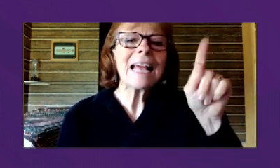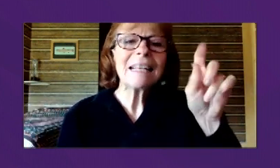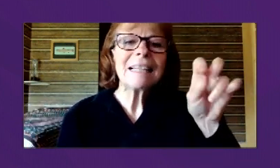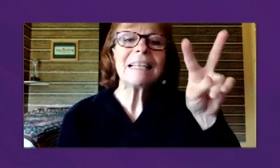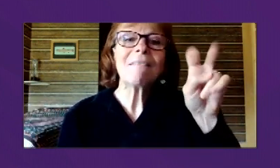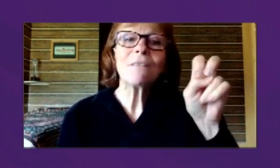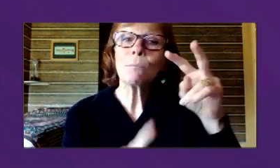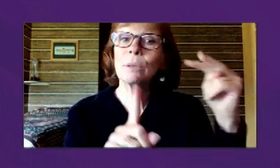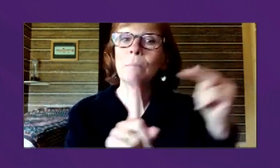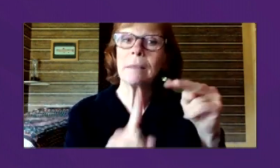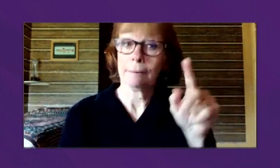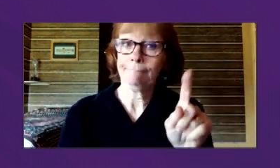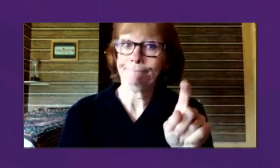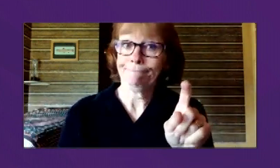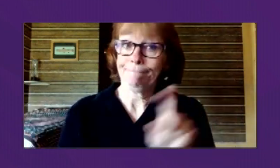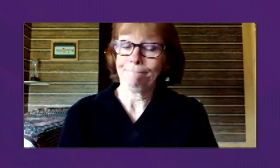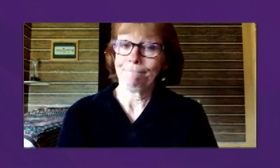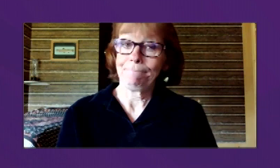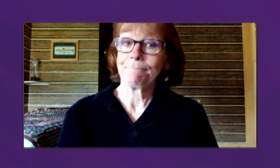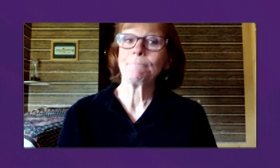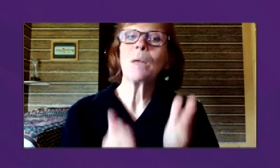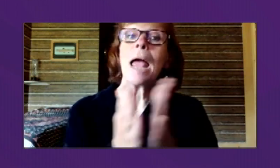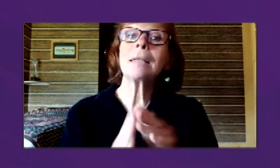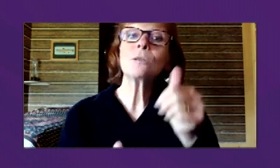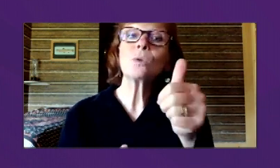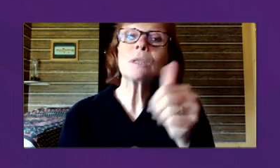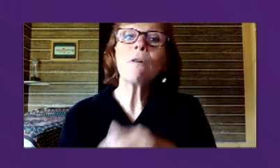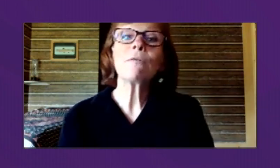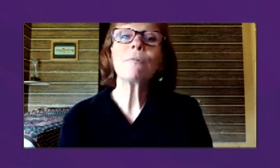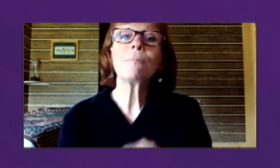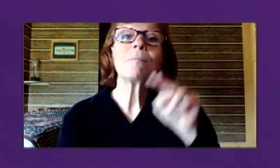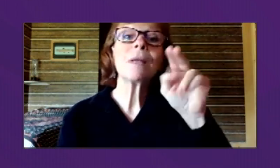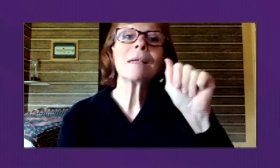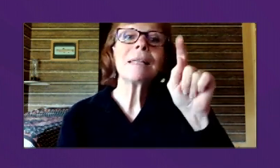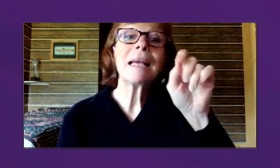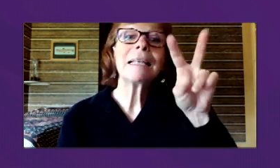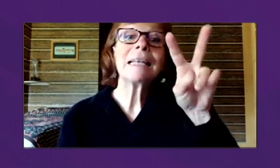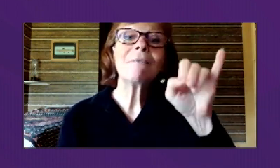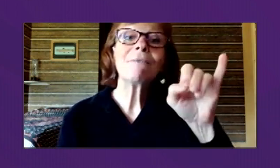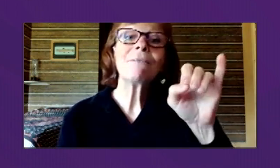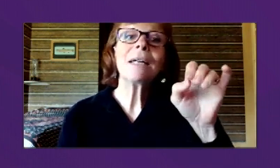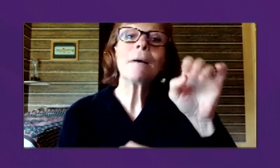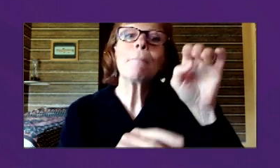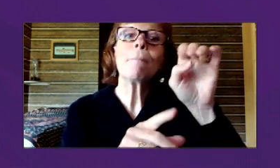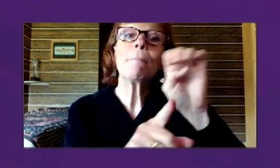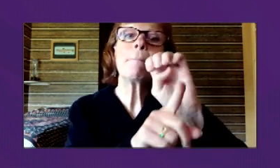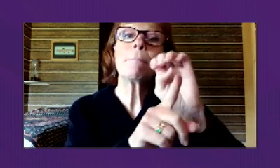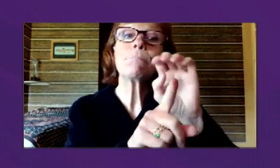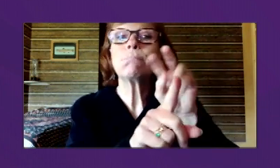Now ask yourself, what does Native perspective mean to you? Feel free to share in the chat.